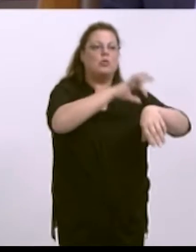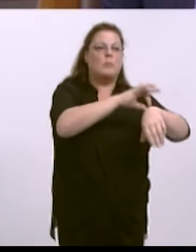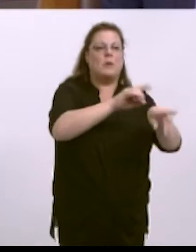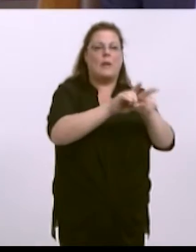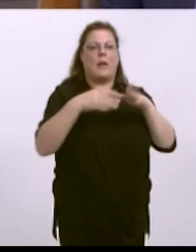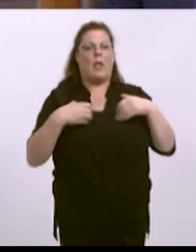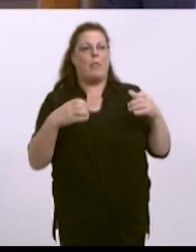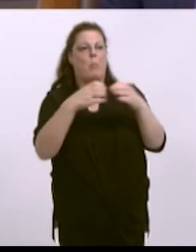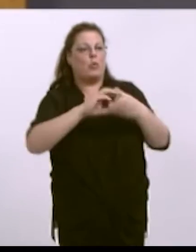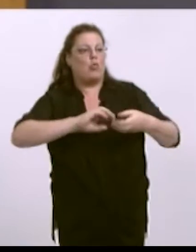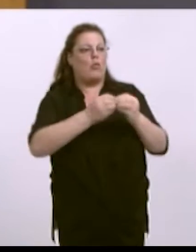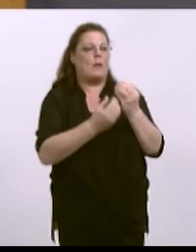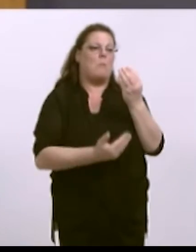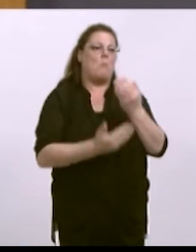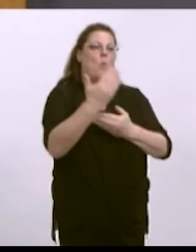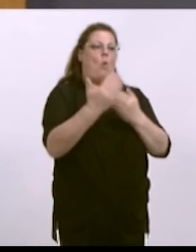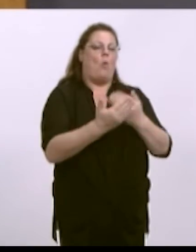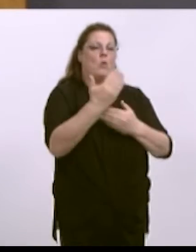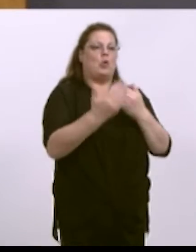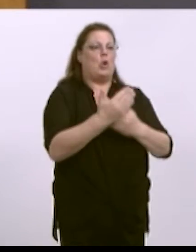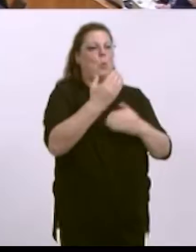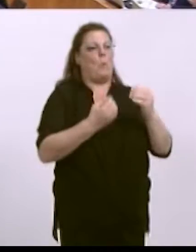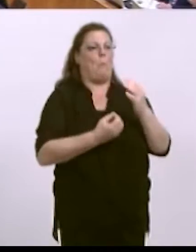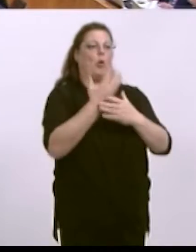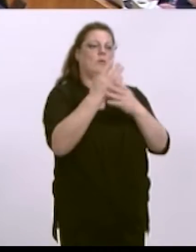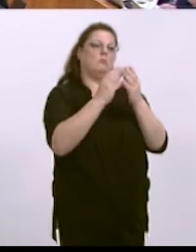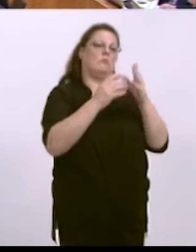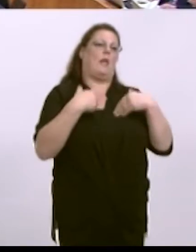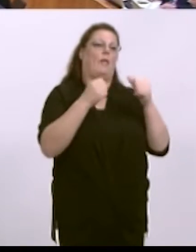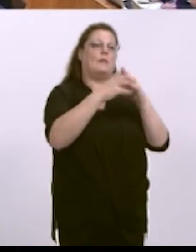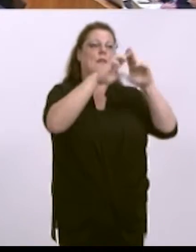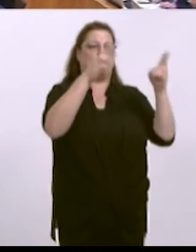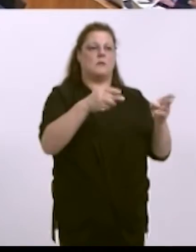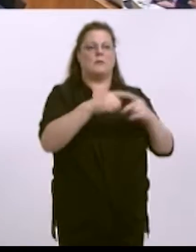modern health centres in the future. Suzy Davies: Keeping people out of hospital